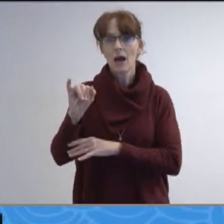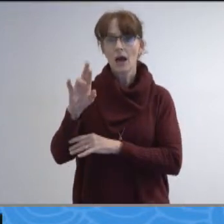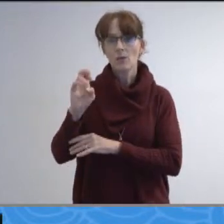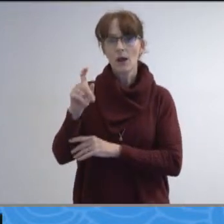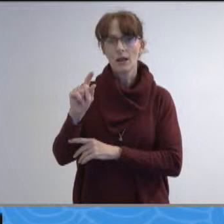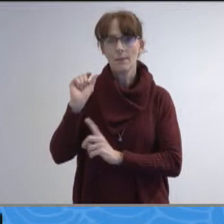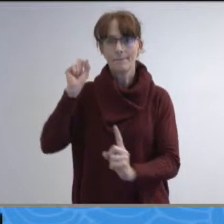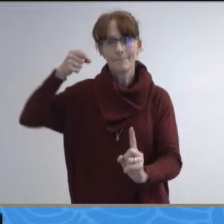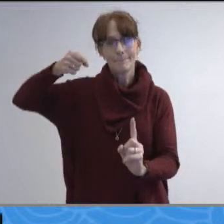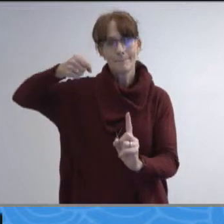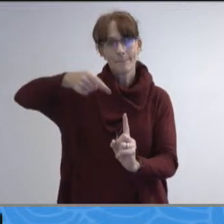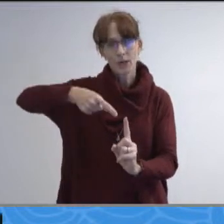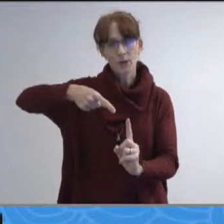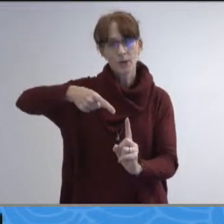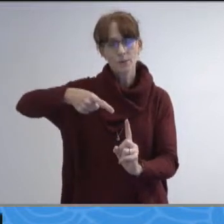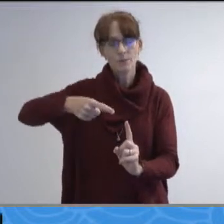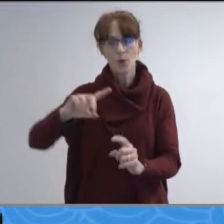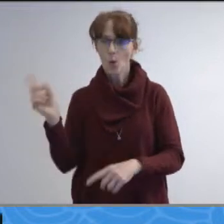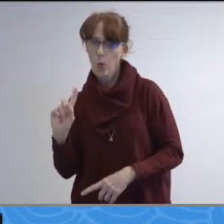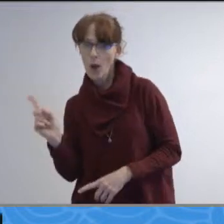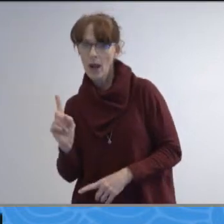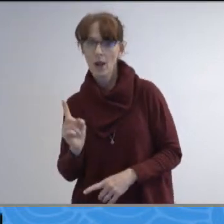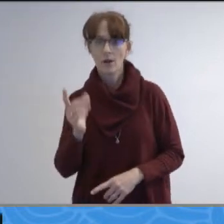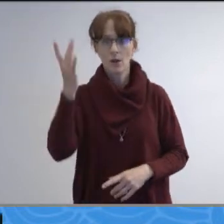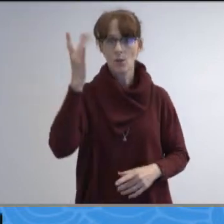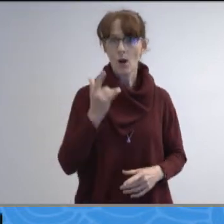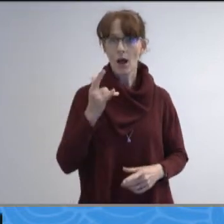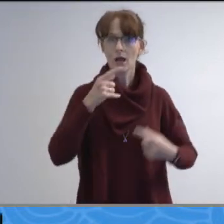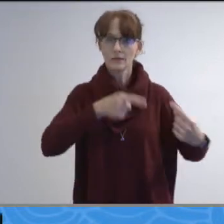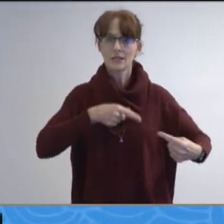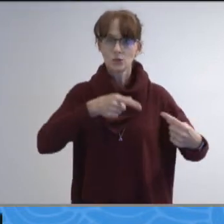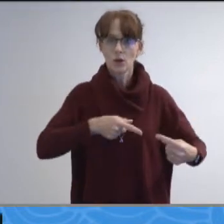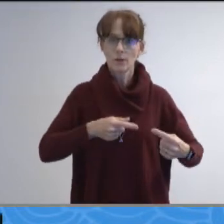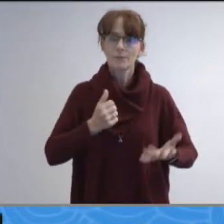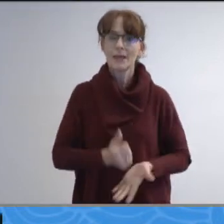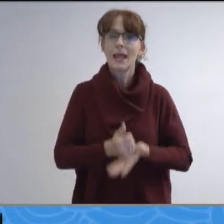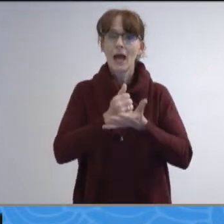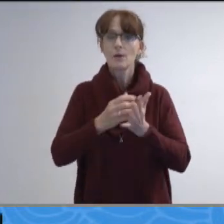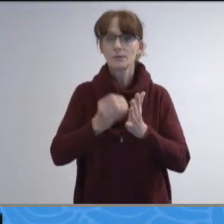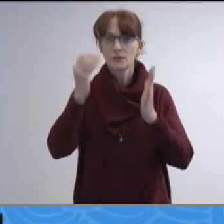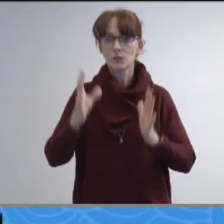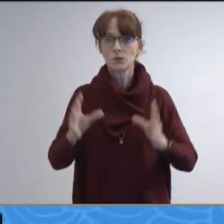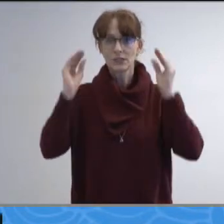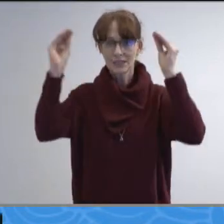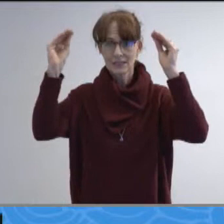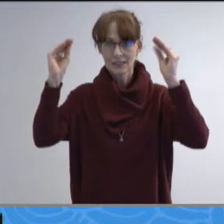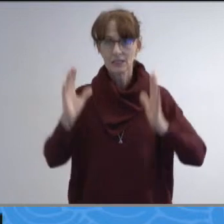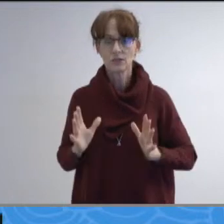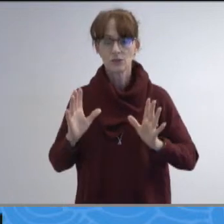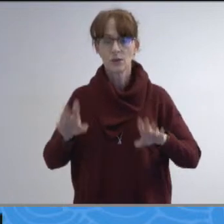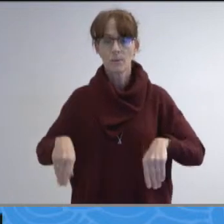where and why students are struggling. This helps your students teacher provide instruction